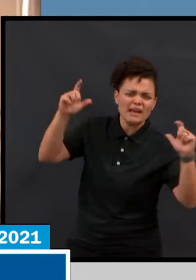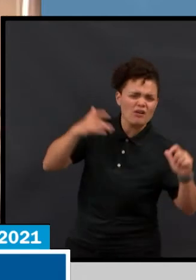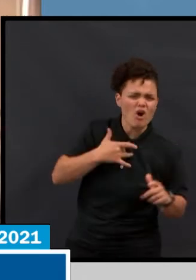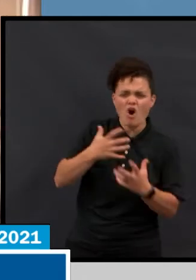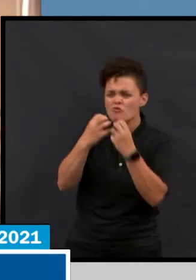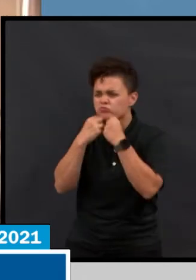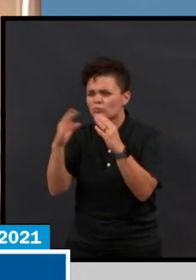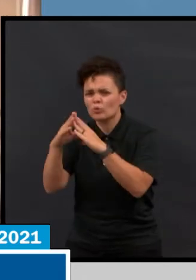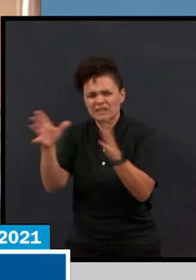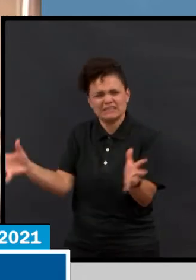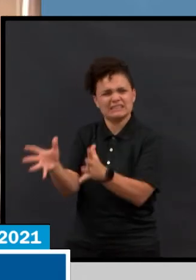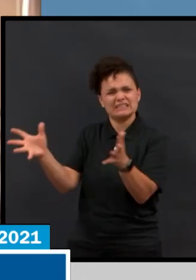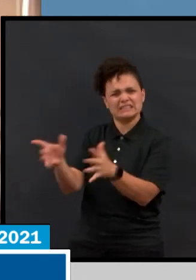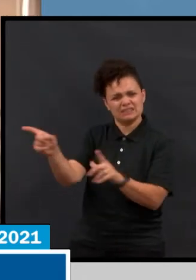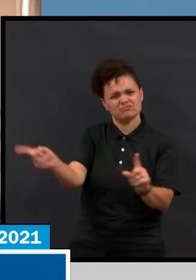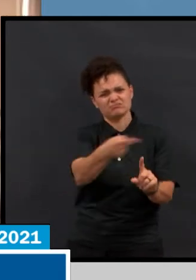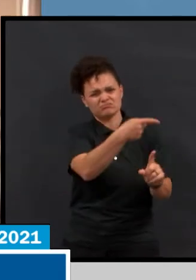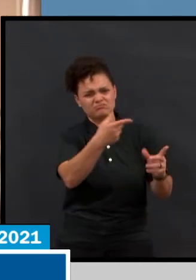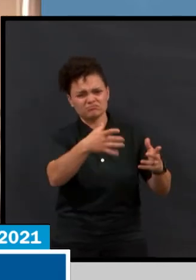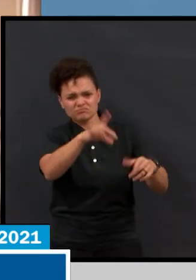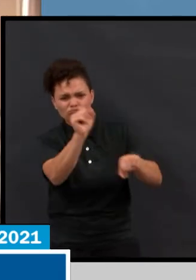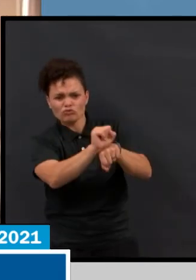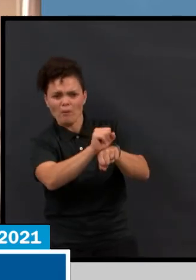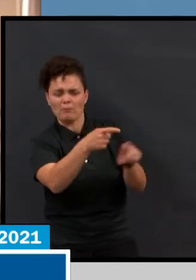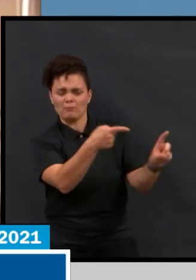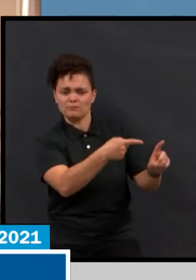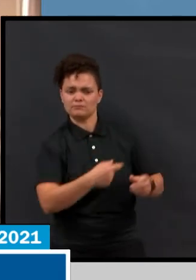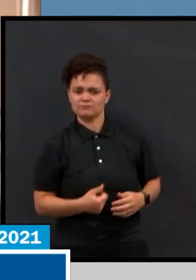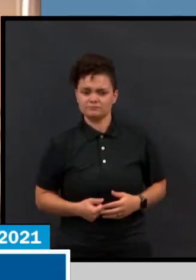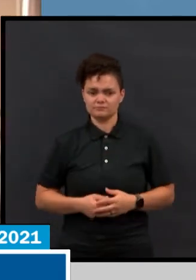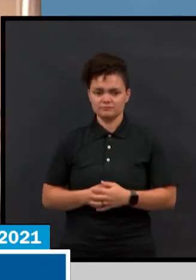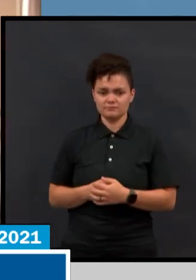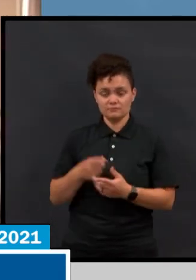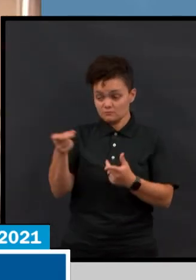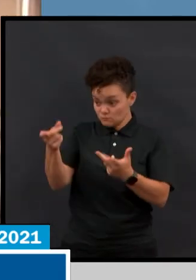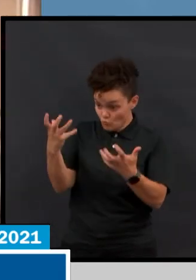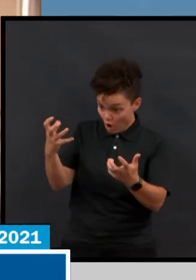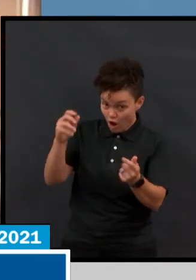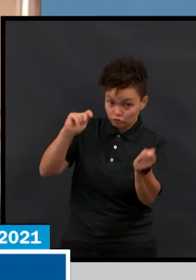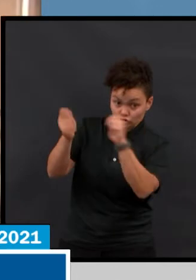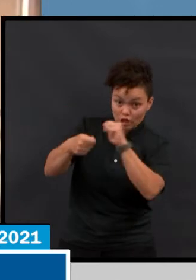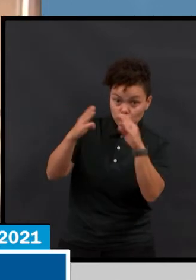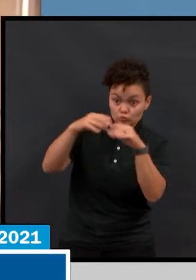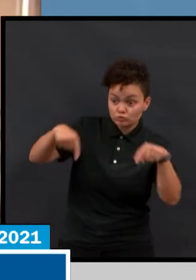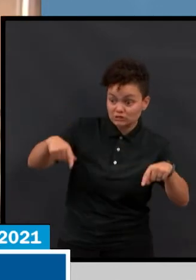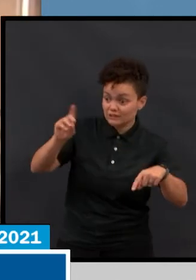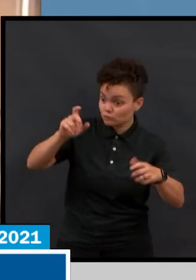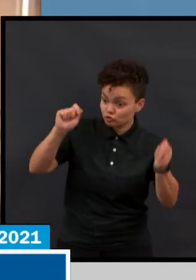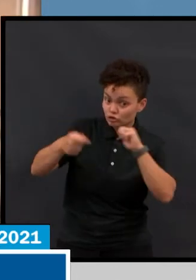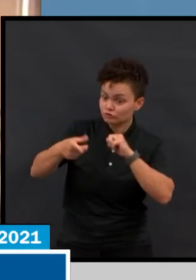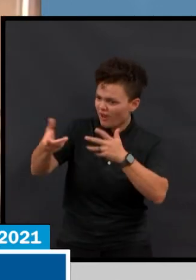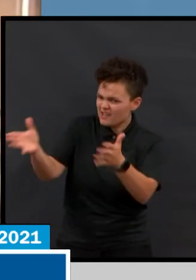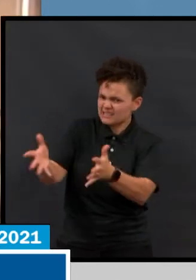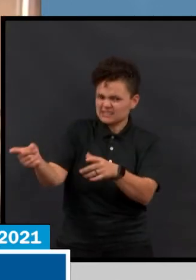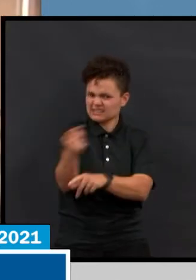the change that you want to see to join the police fire sheriff 9-1-1 team the public safety team and